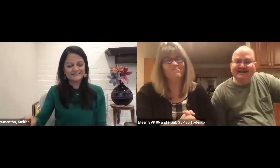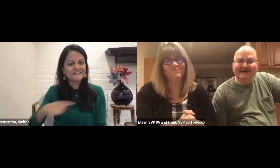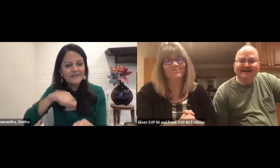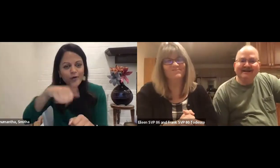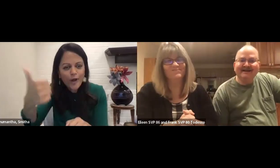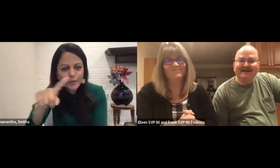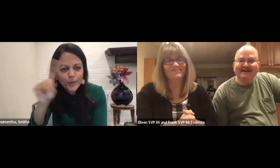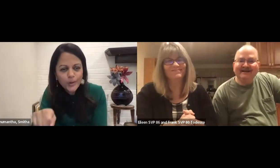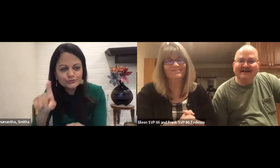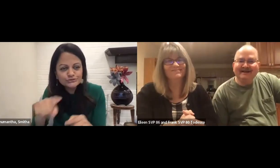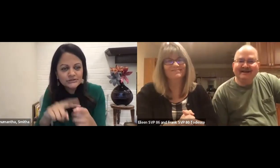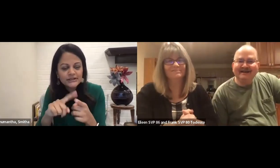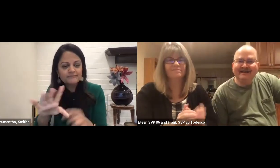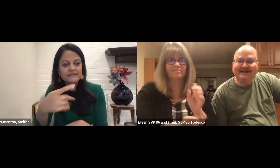He's the son when you think about it that way.